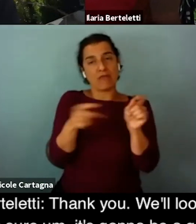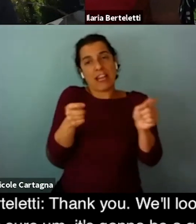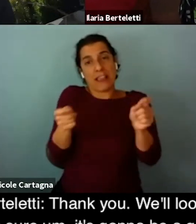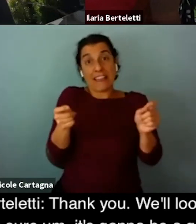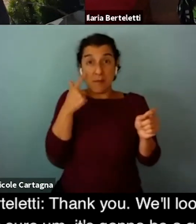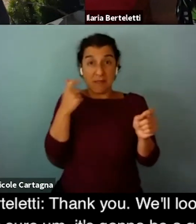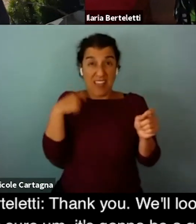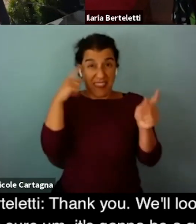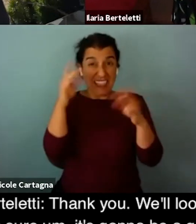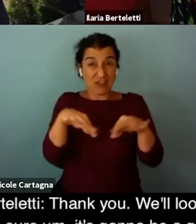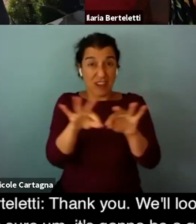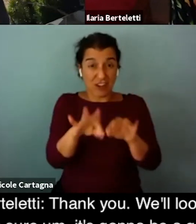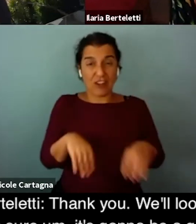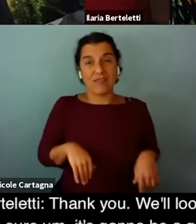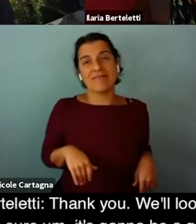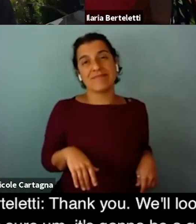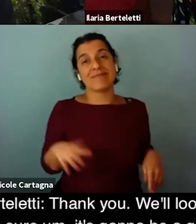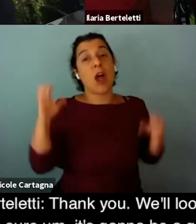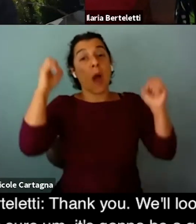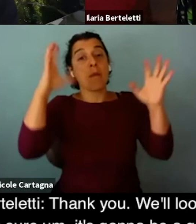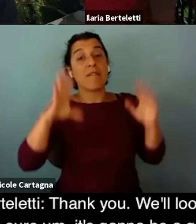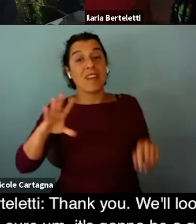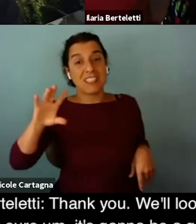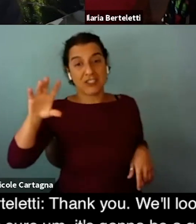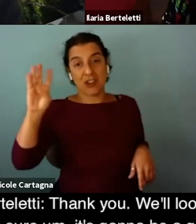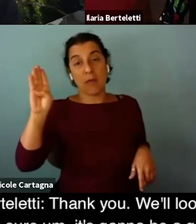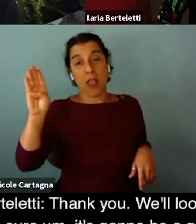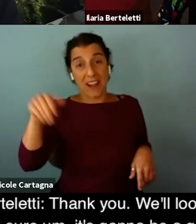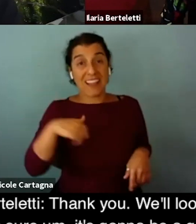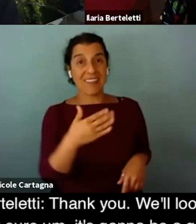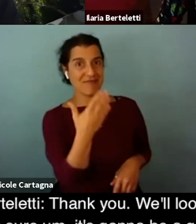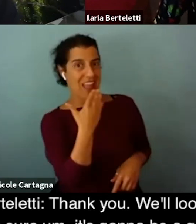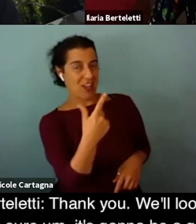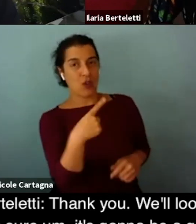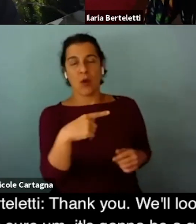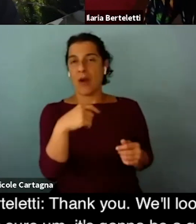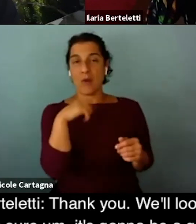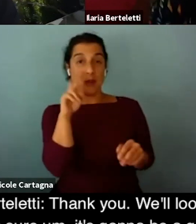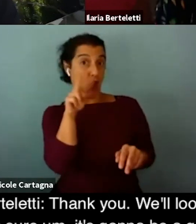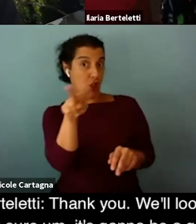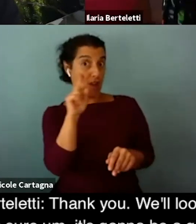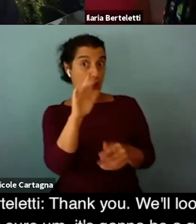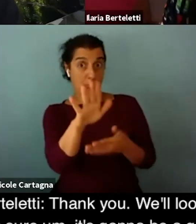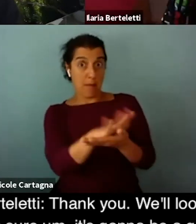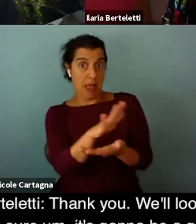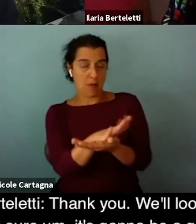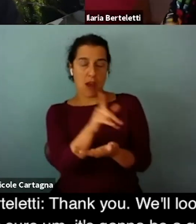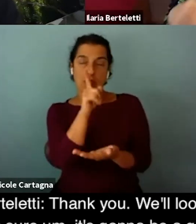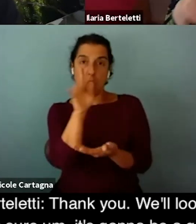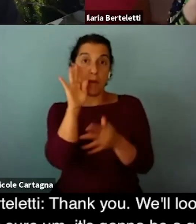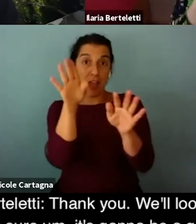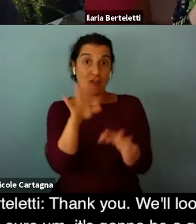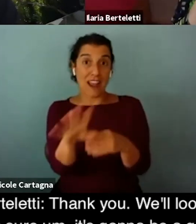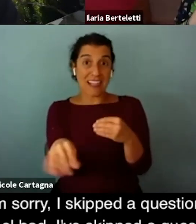thank you we'll we'll look for the paper i'm sure um it's going to be a great addition um so we